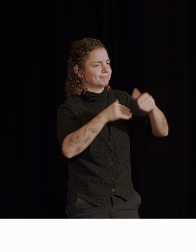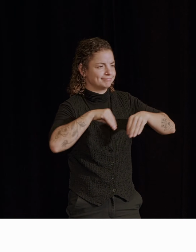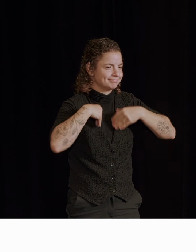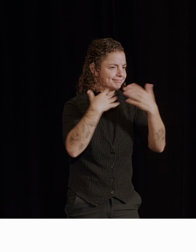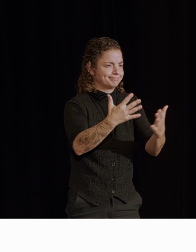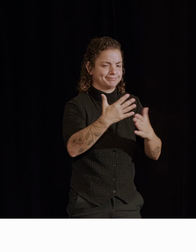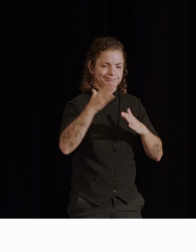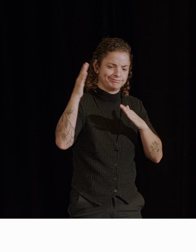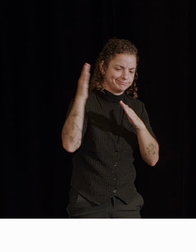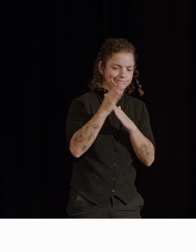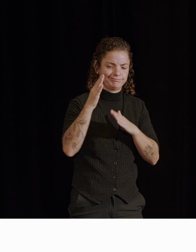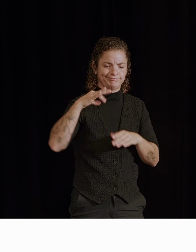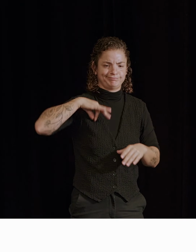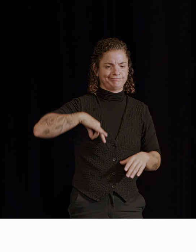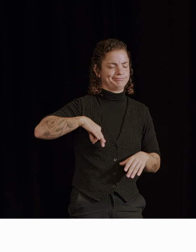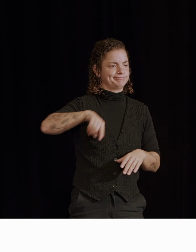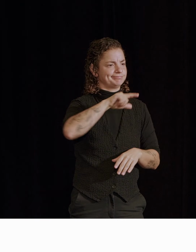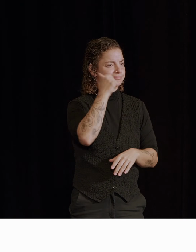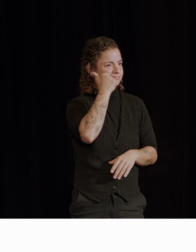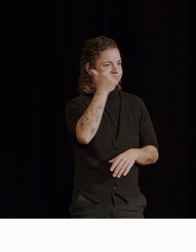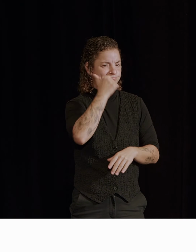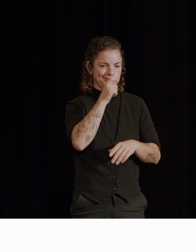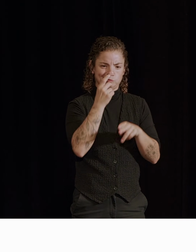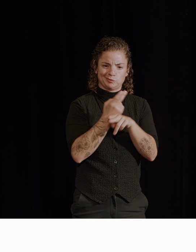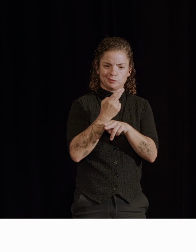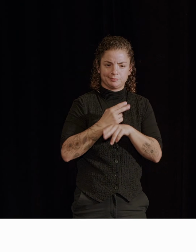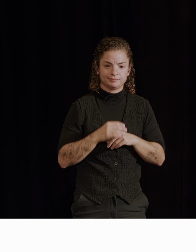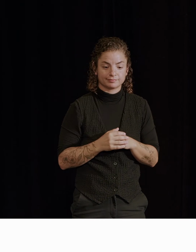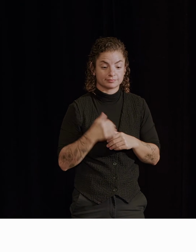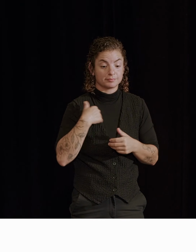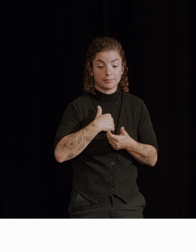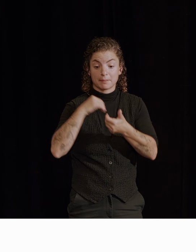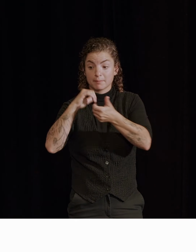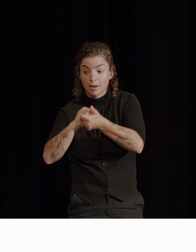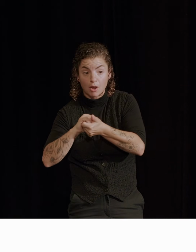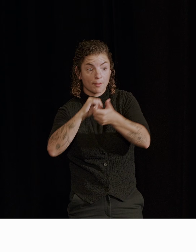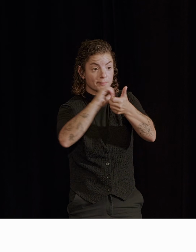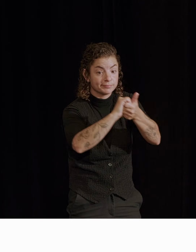And these collaborations help us uncover new and unexpected opportunities to